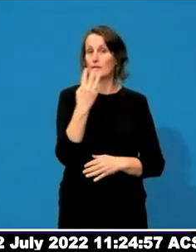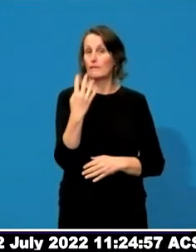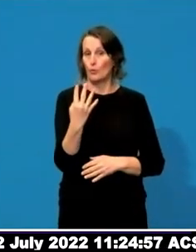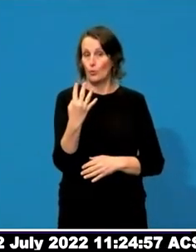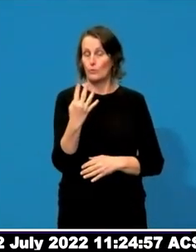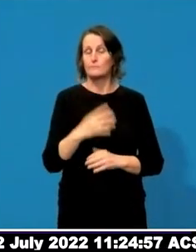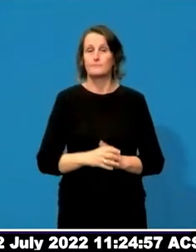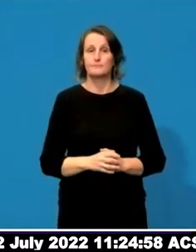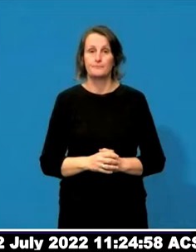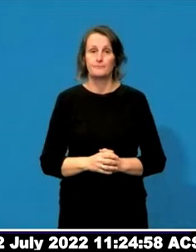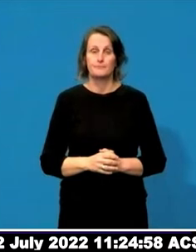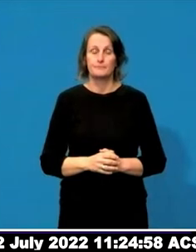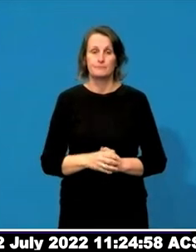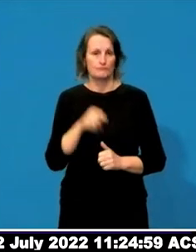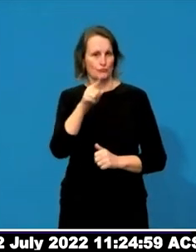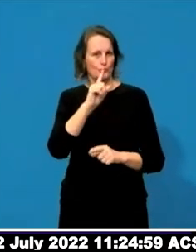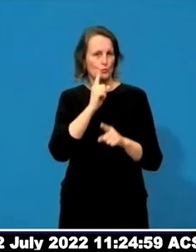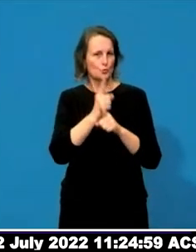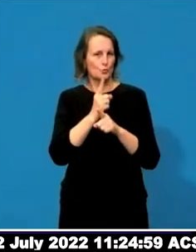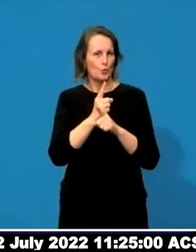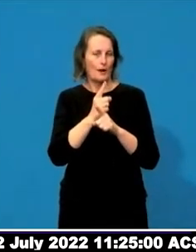you summarise some of the things you've been saying.